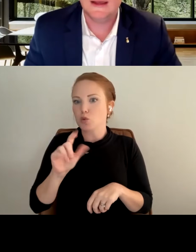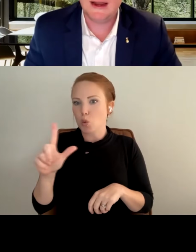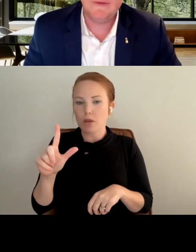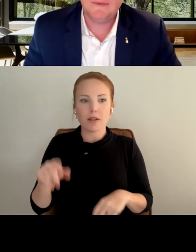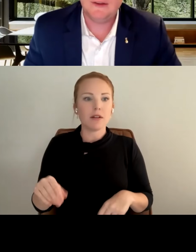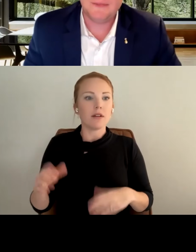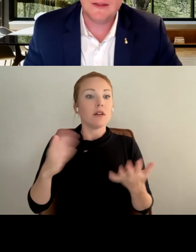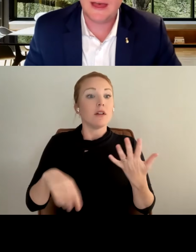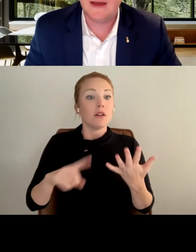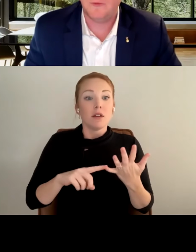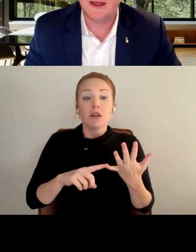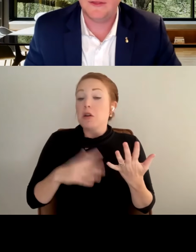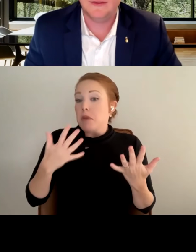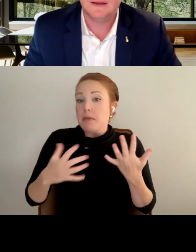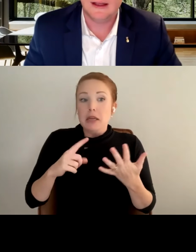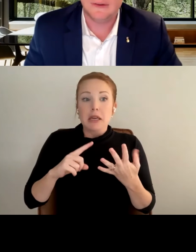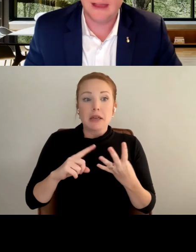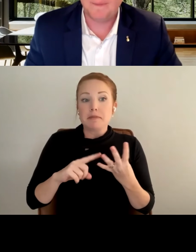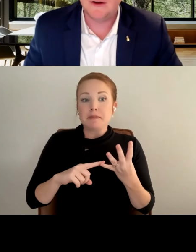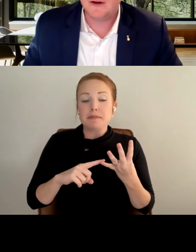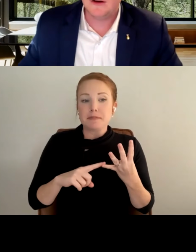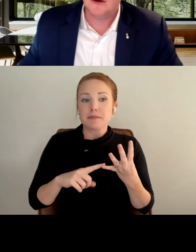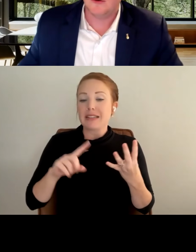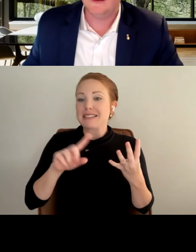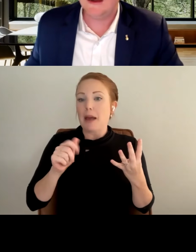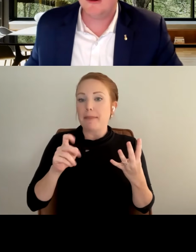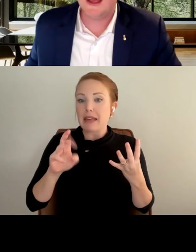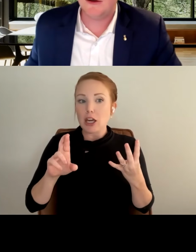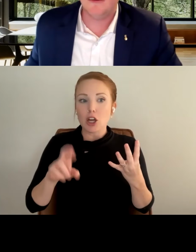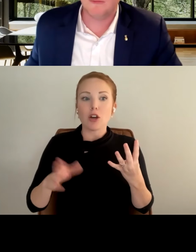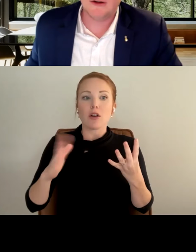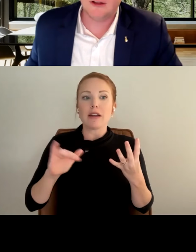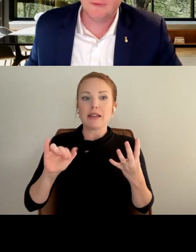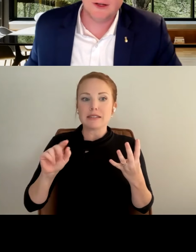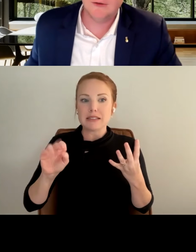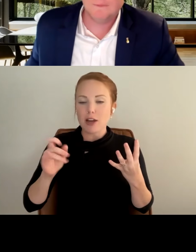It might even be something that with Zapier or Integromat or Microsoft Flow,